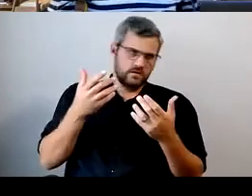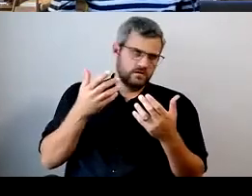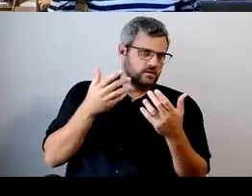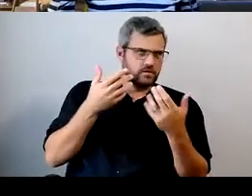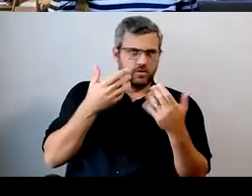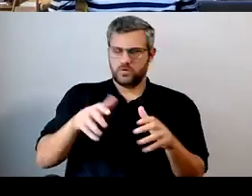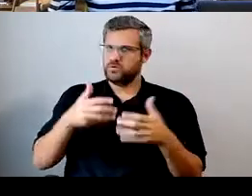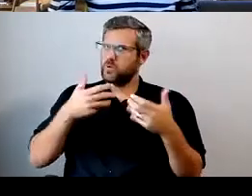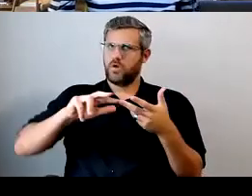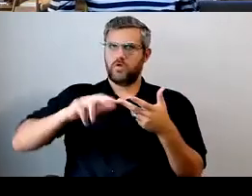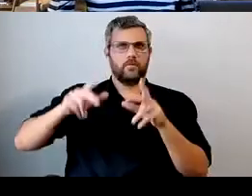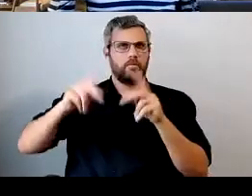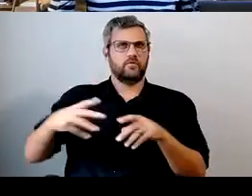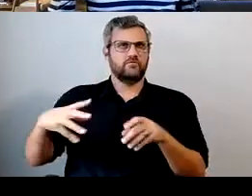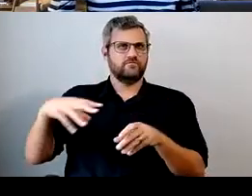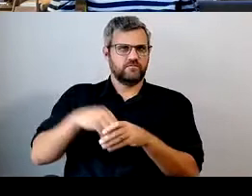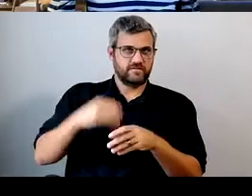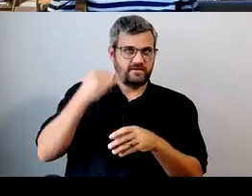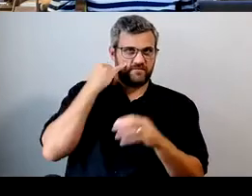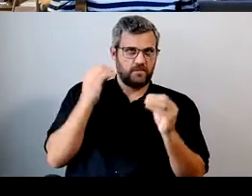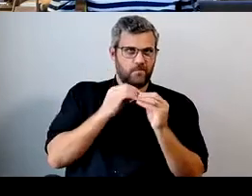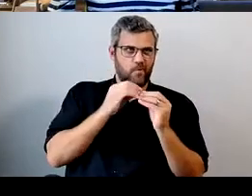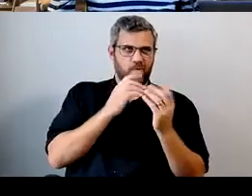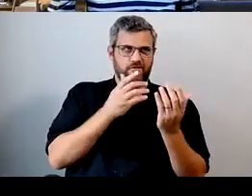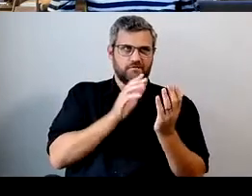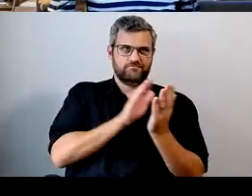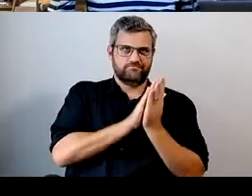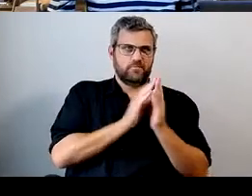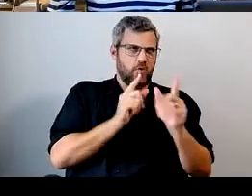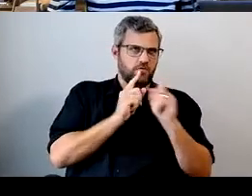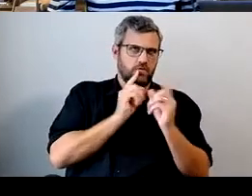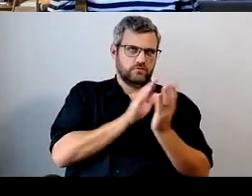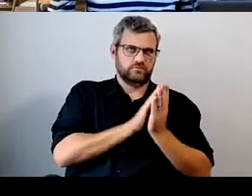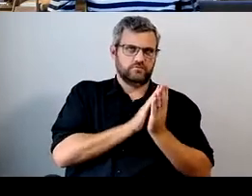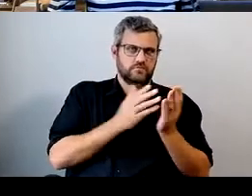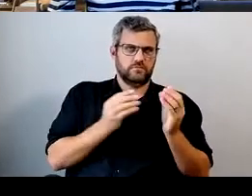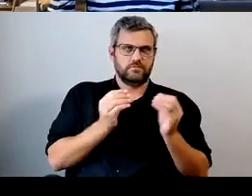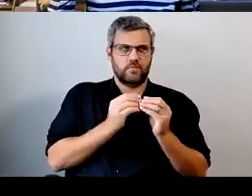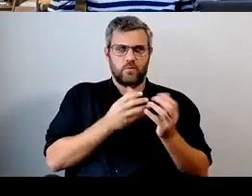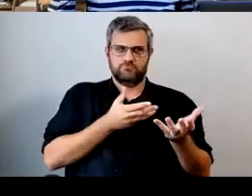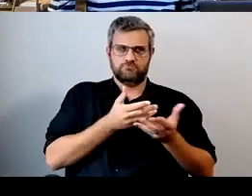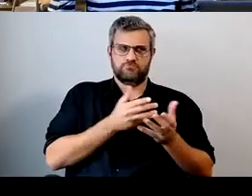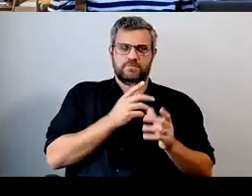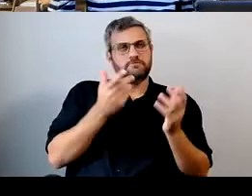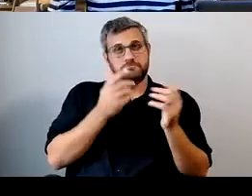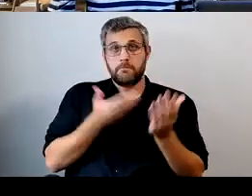if there was some more intimate conversation going on, some personal conversation. But it might be a good idea in that situation